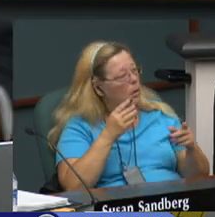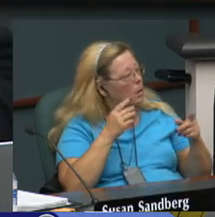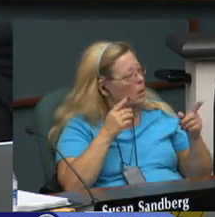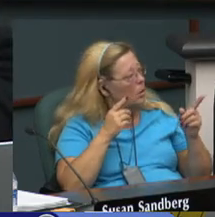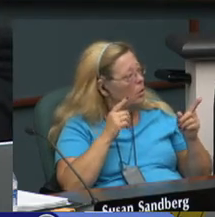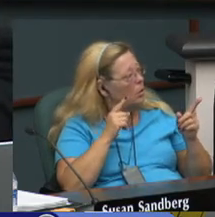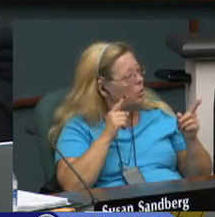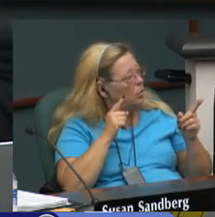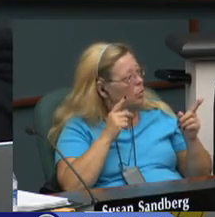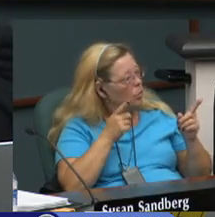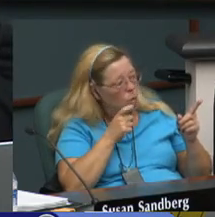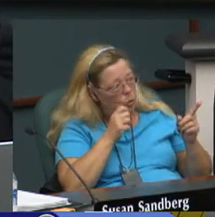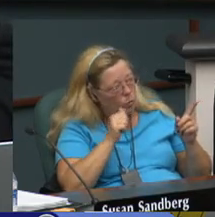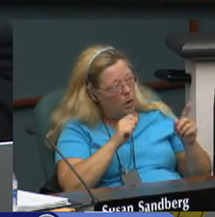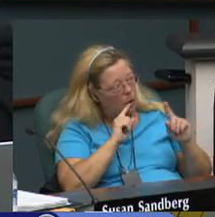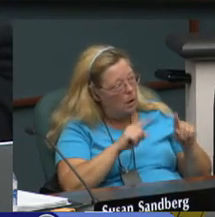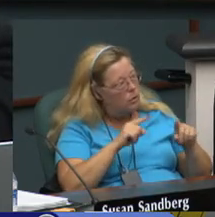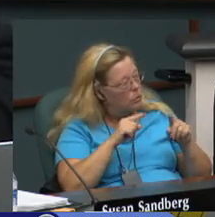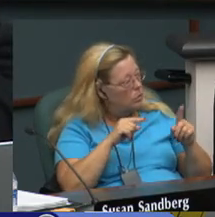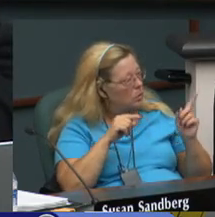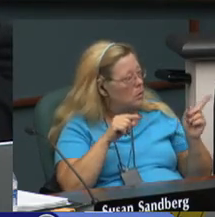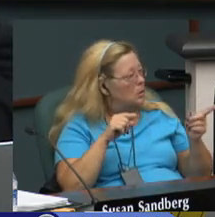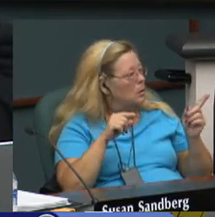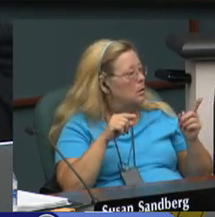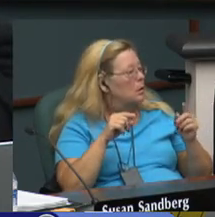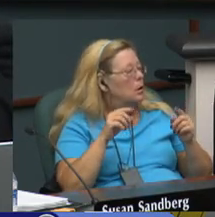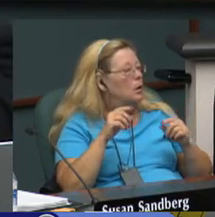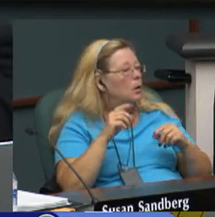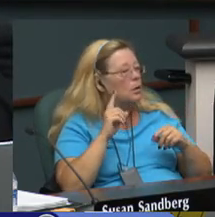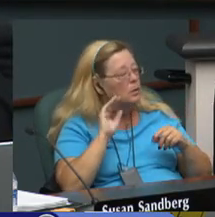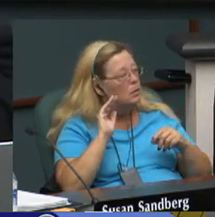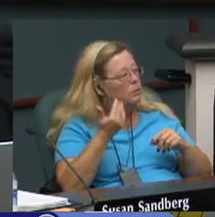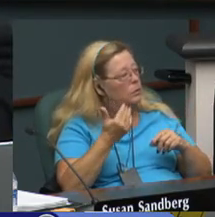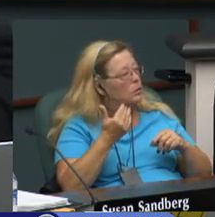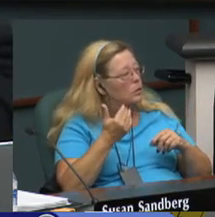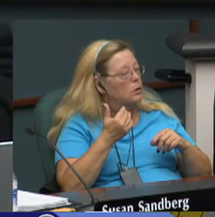Robinson but it does seem like a reasonable thing to create home